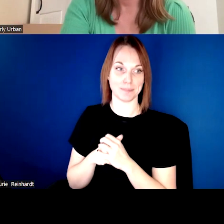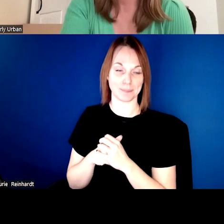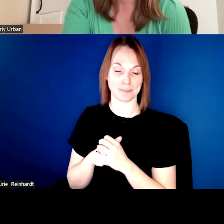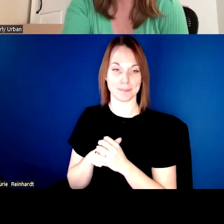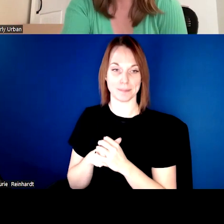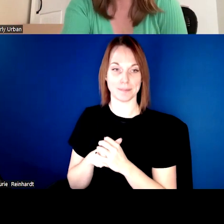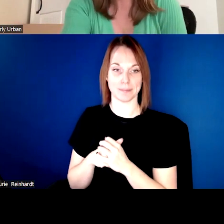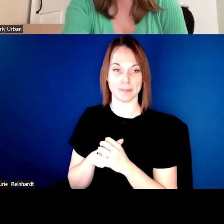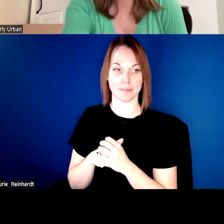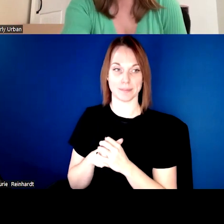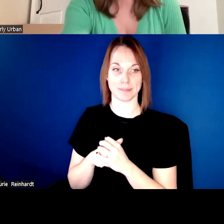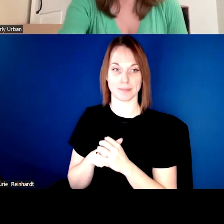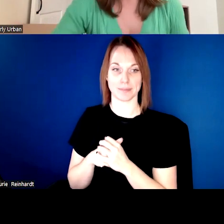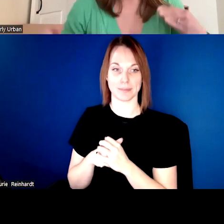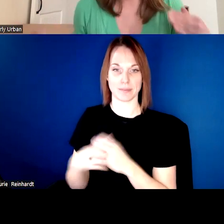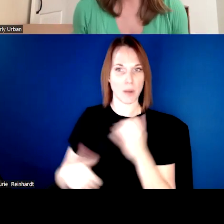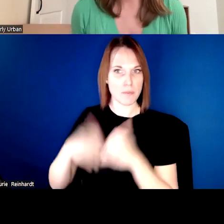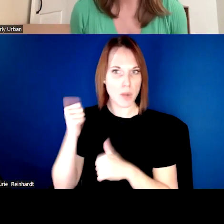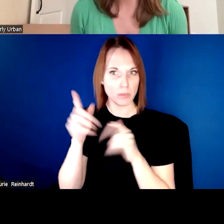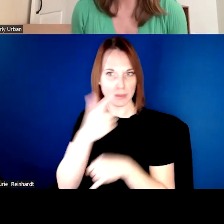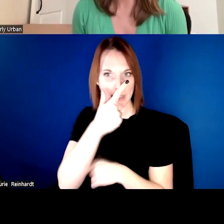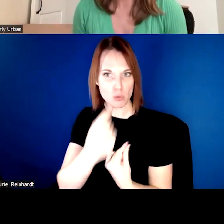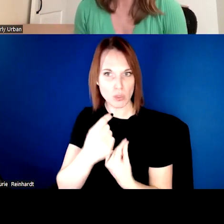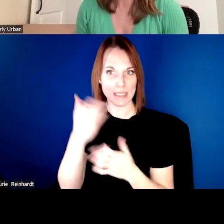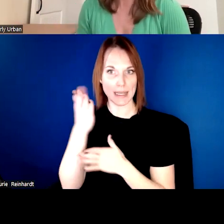Now I think one of the most interesting parts of this study is that we find that